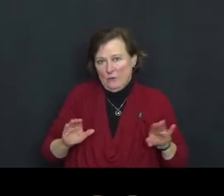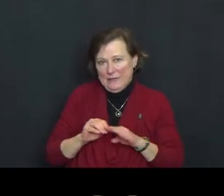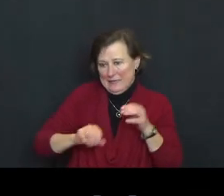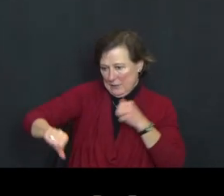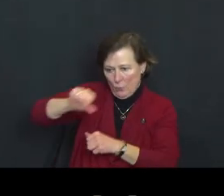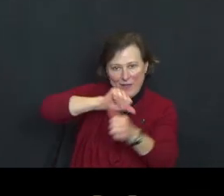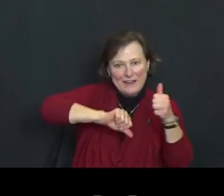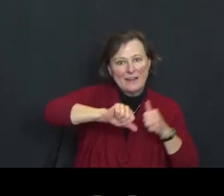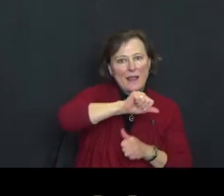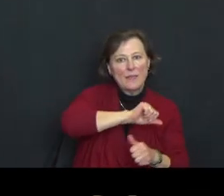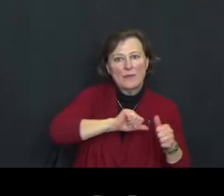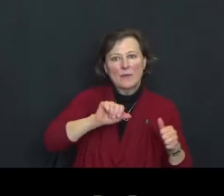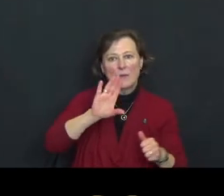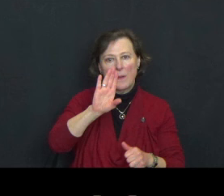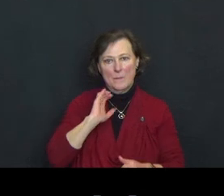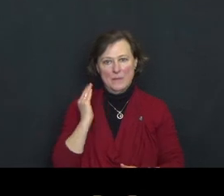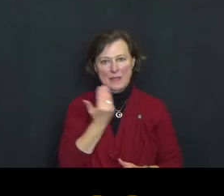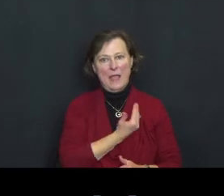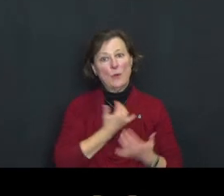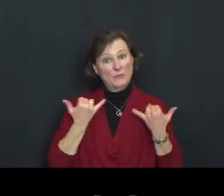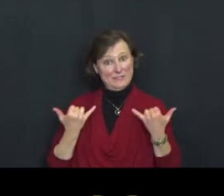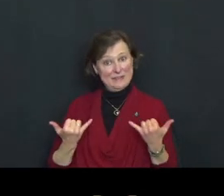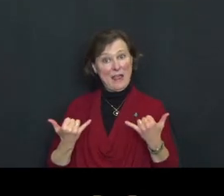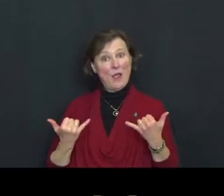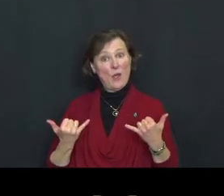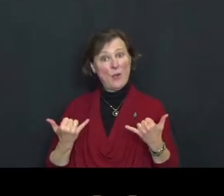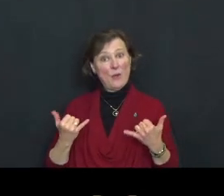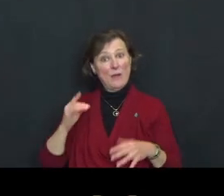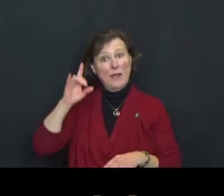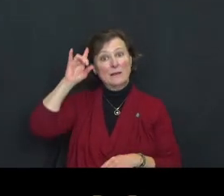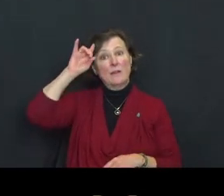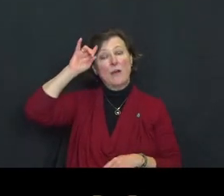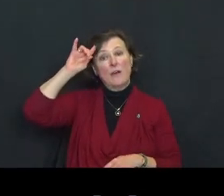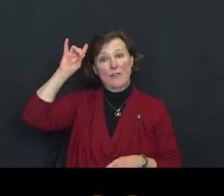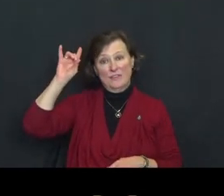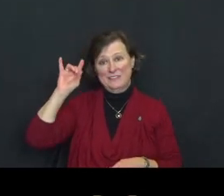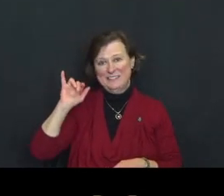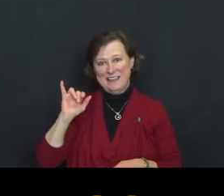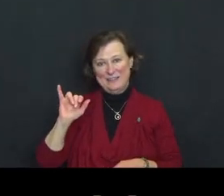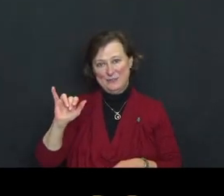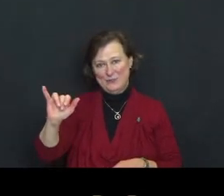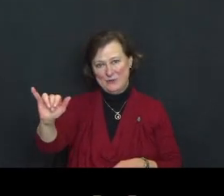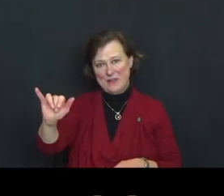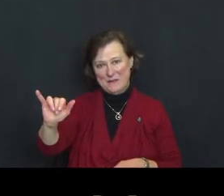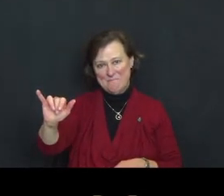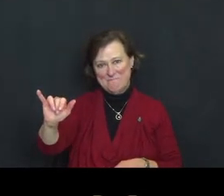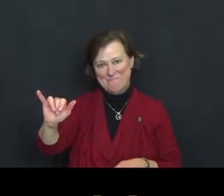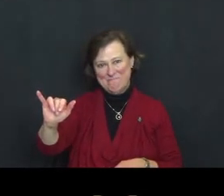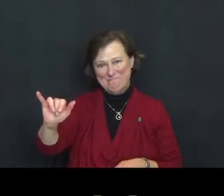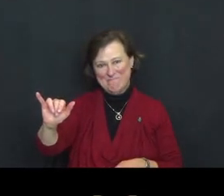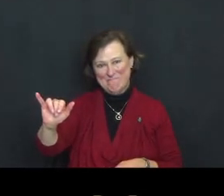in one another be ours now and in all the days to come.